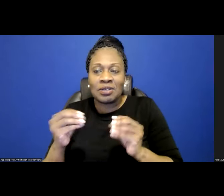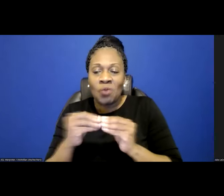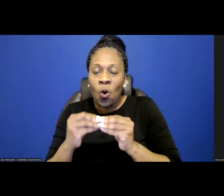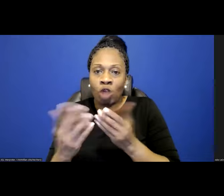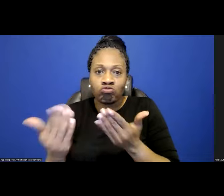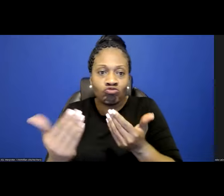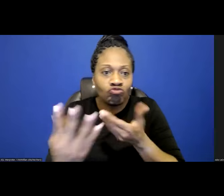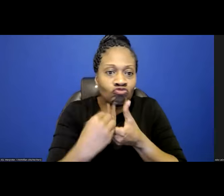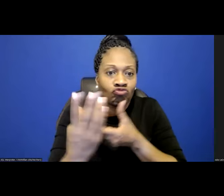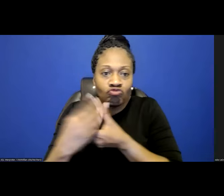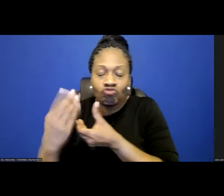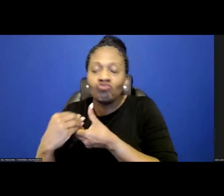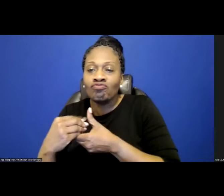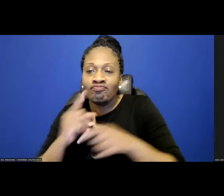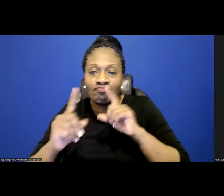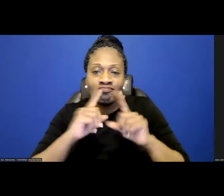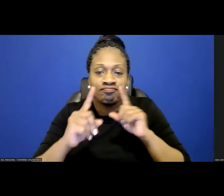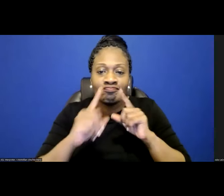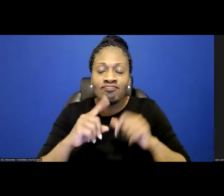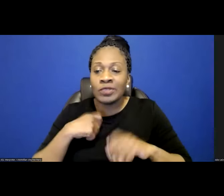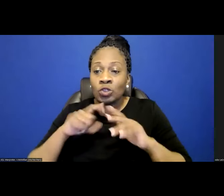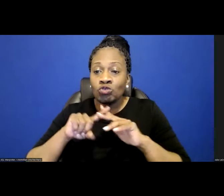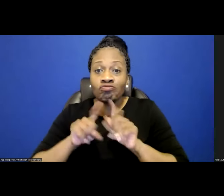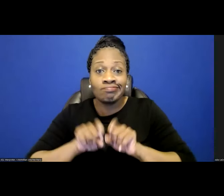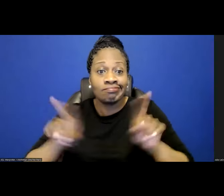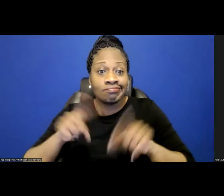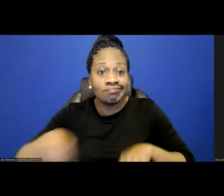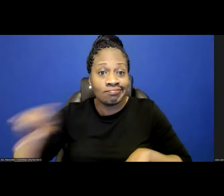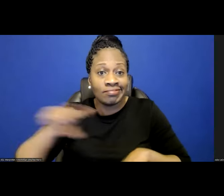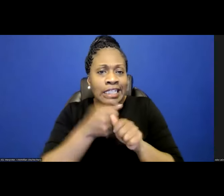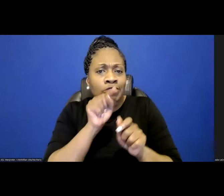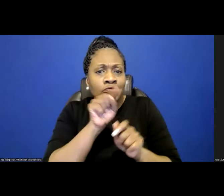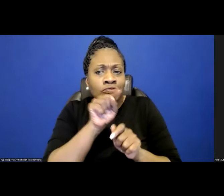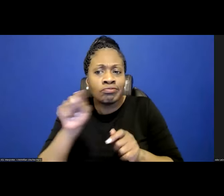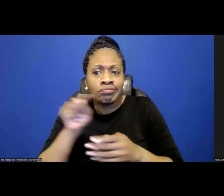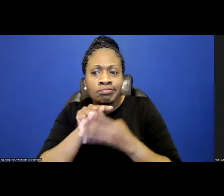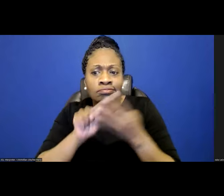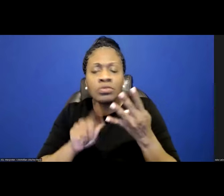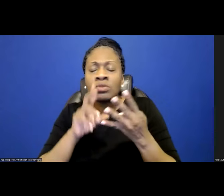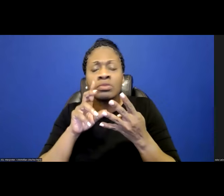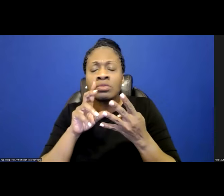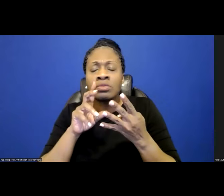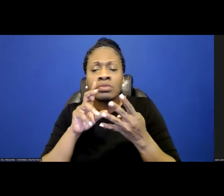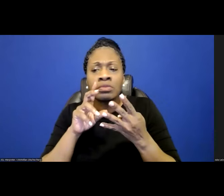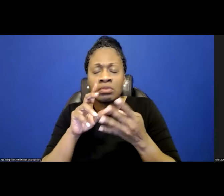And I'd like to start by asking you each to talk about what it means to you to be a disabled musician